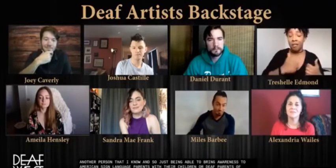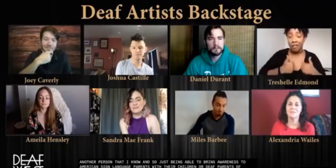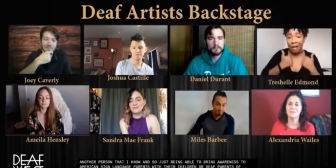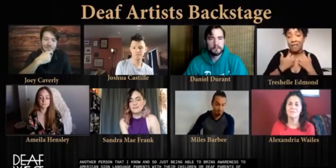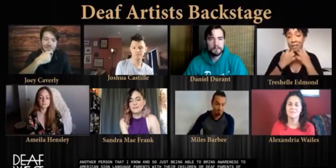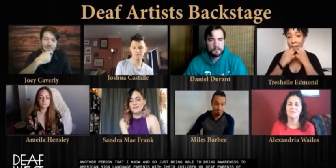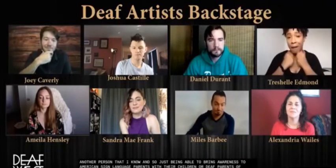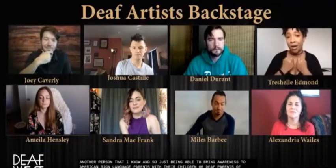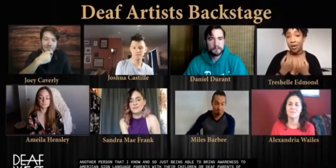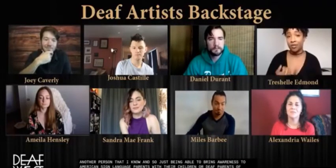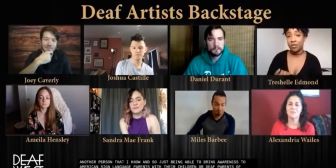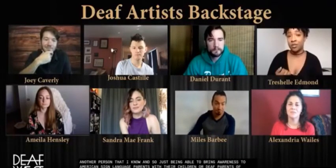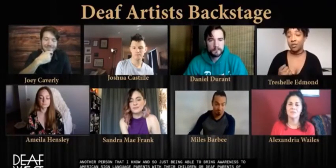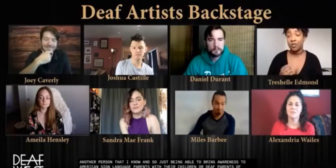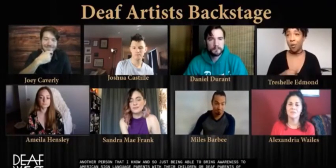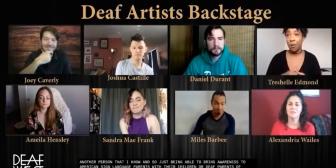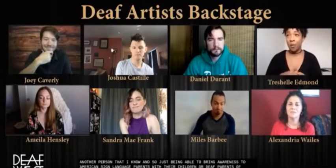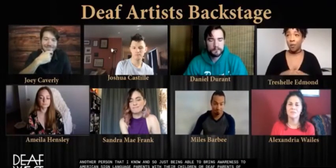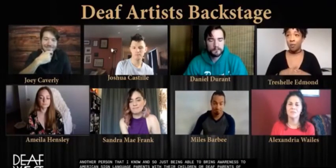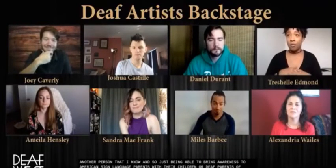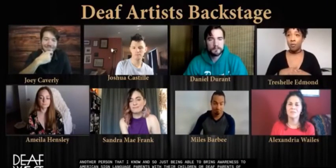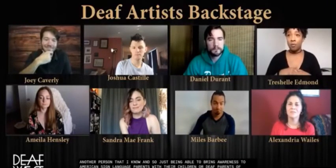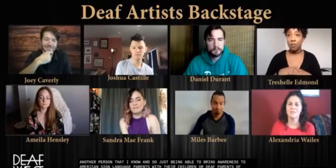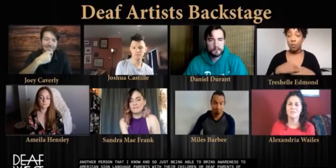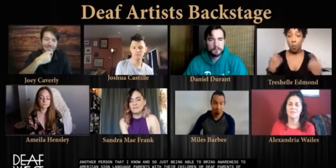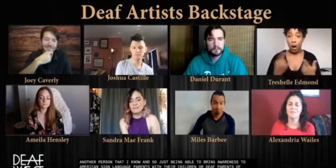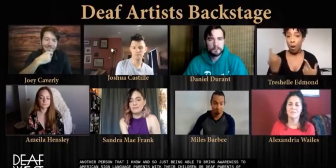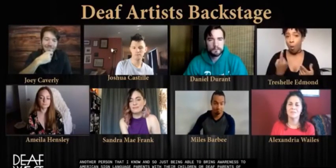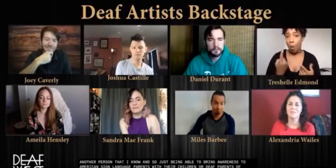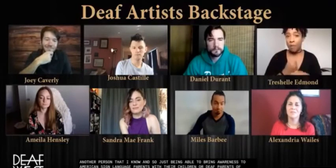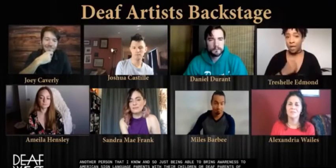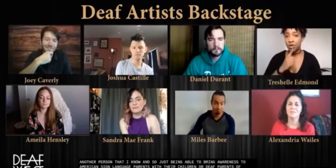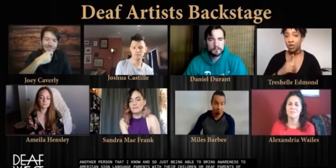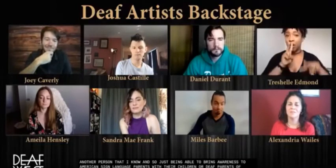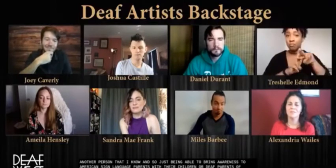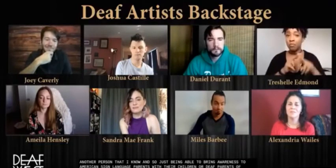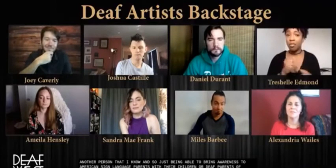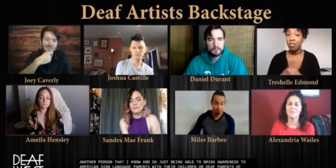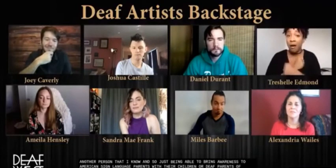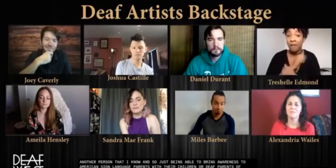That have struggled with suicidal thoughts and things like that. They came to see us.